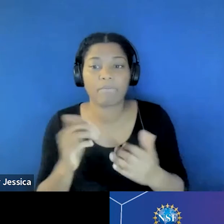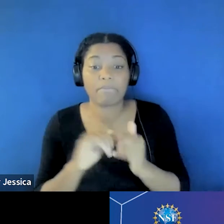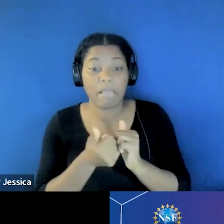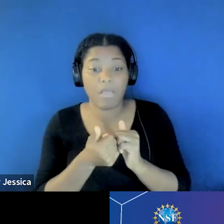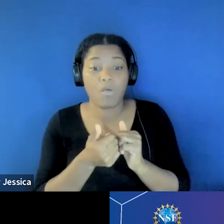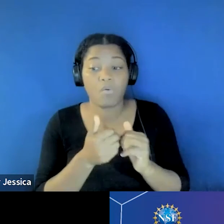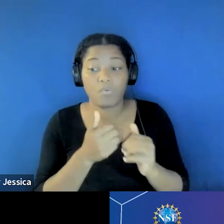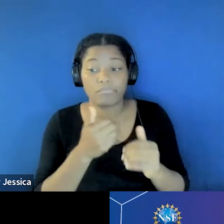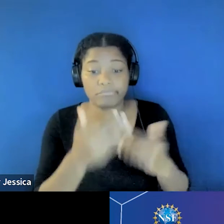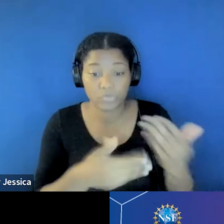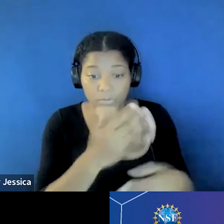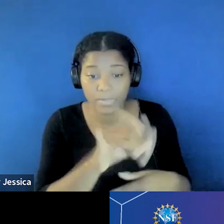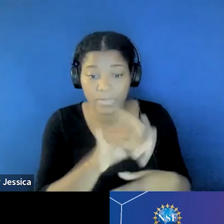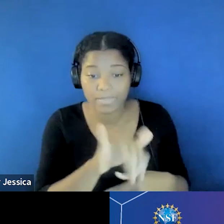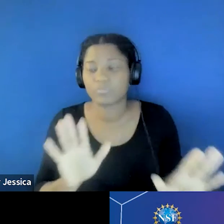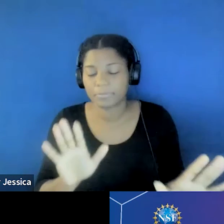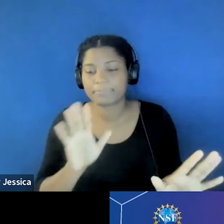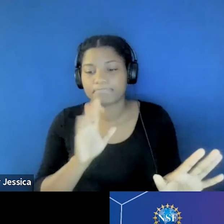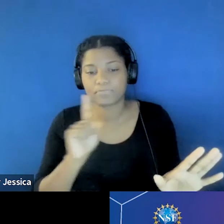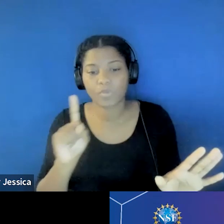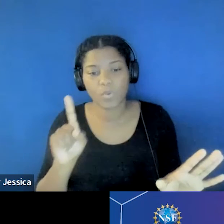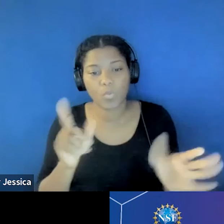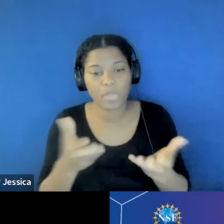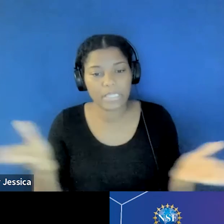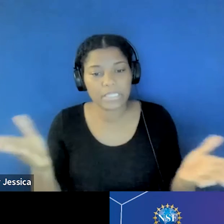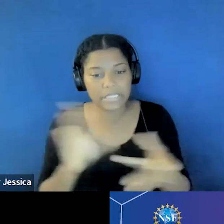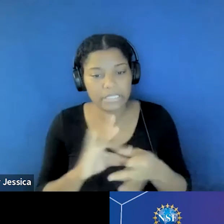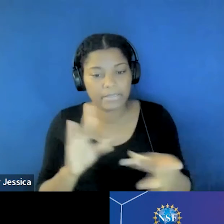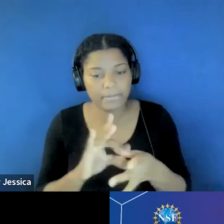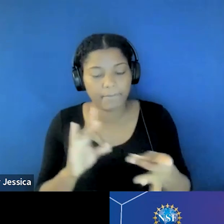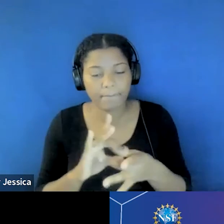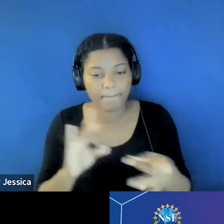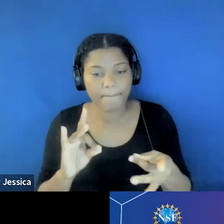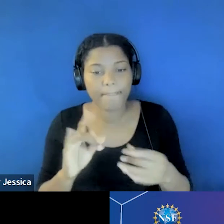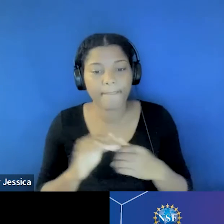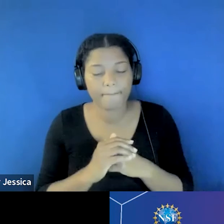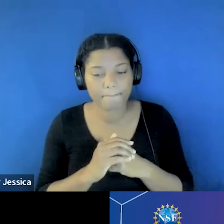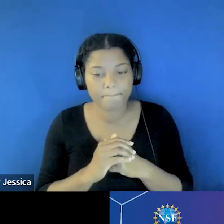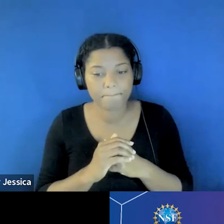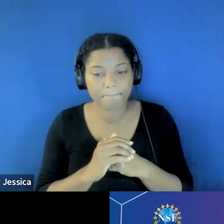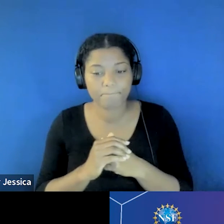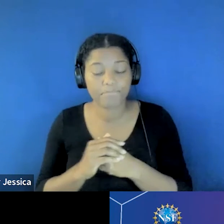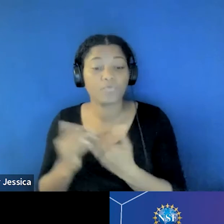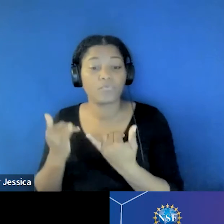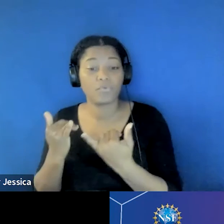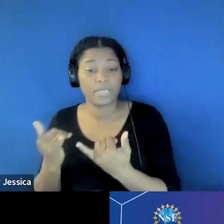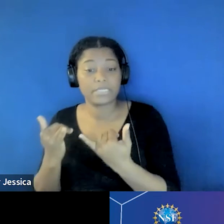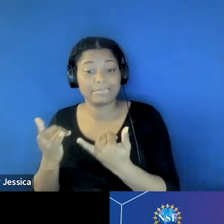One thing that I will mention is that, leveraging existing programs at your university